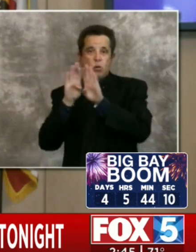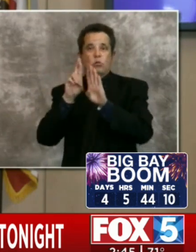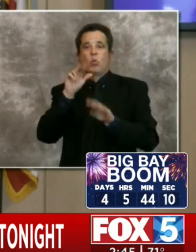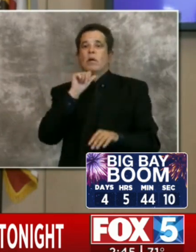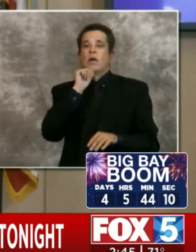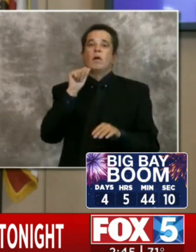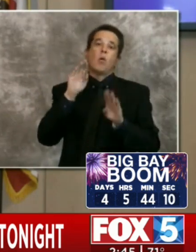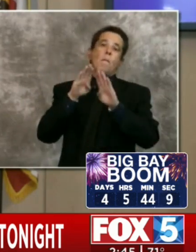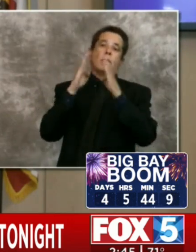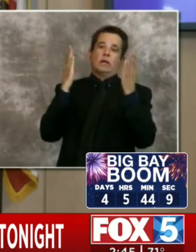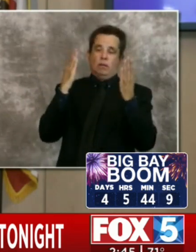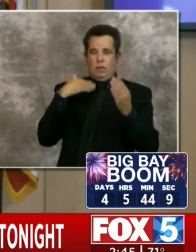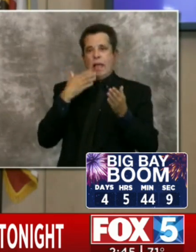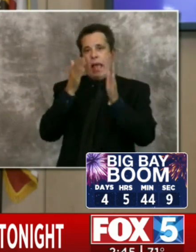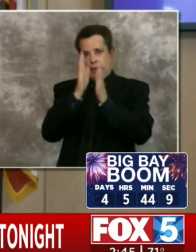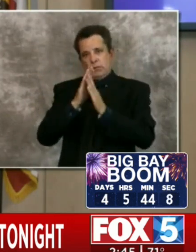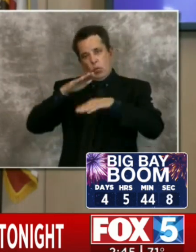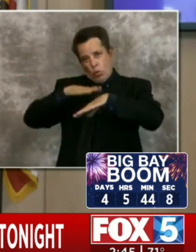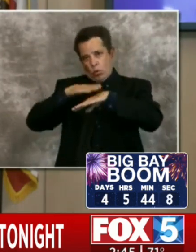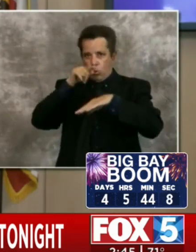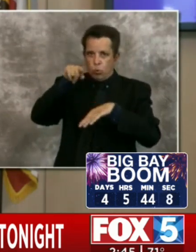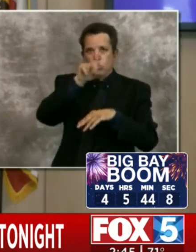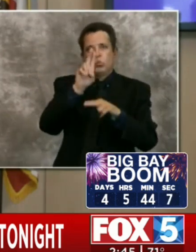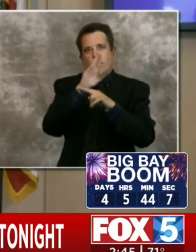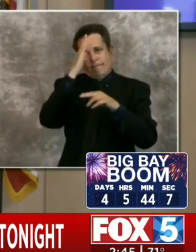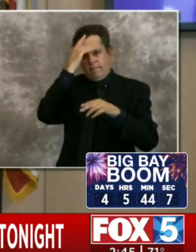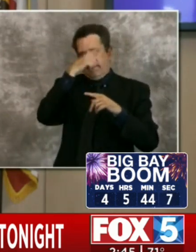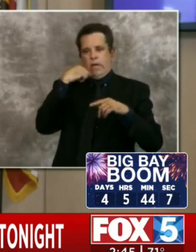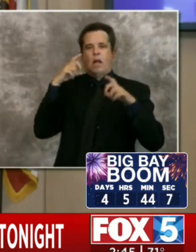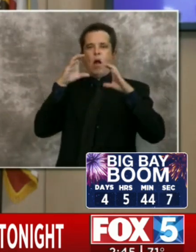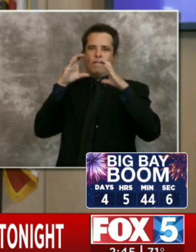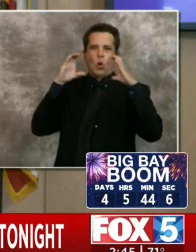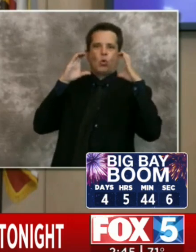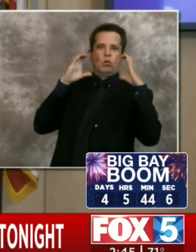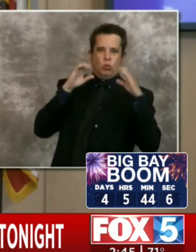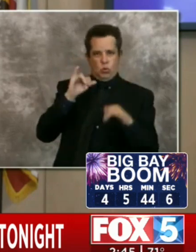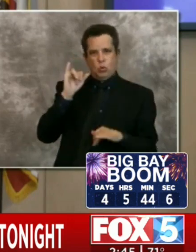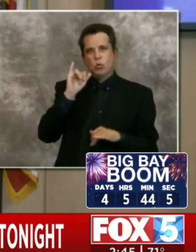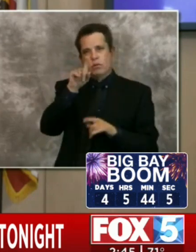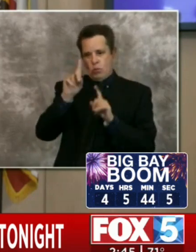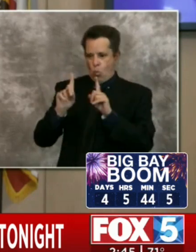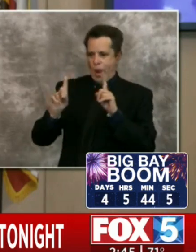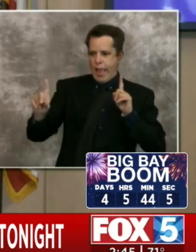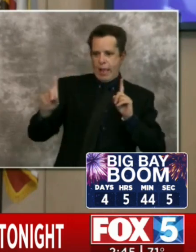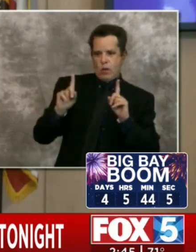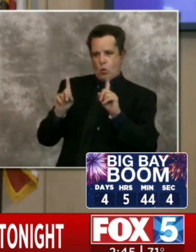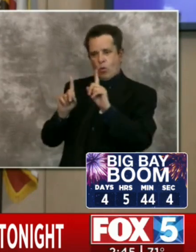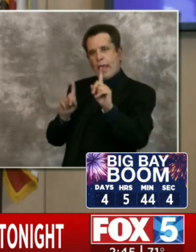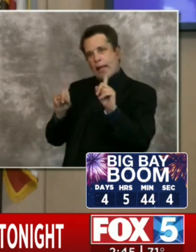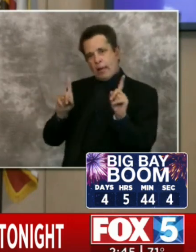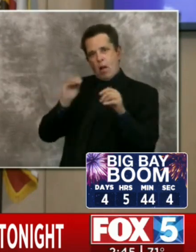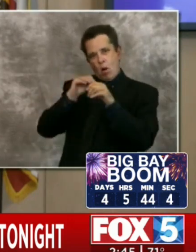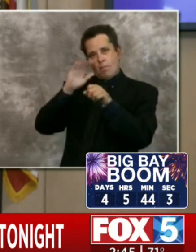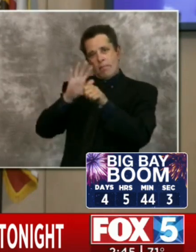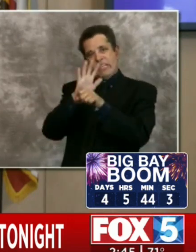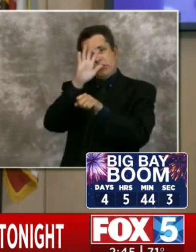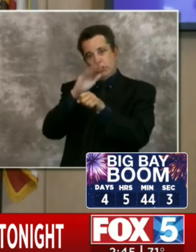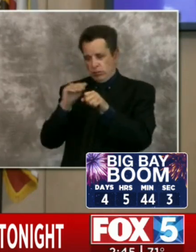HAVE THE FINAL SAY ON THE OPERATION OF THE BEACHES. WE